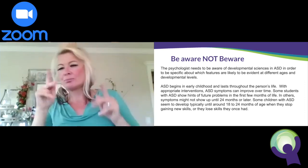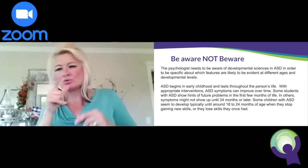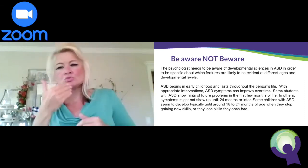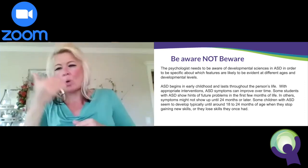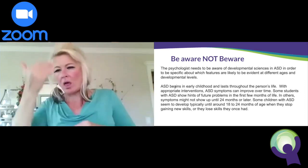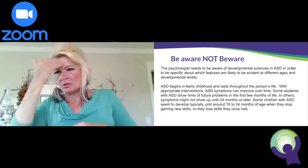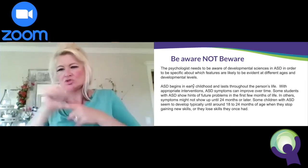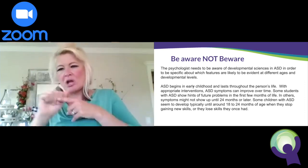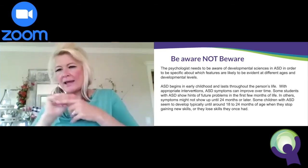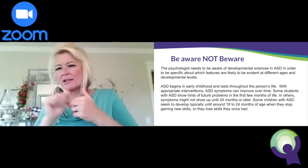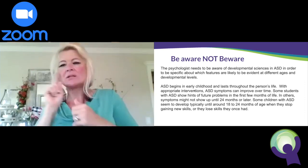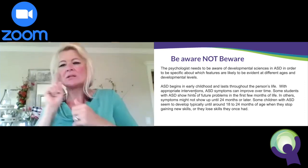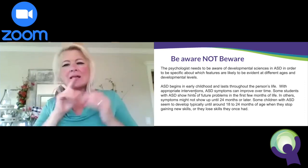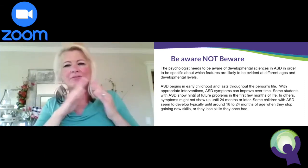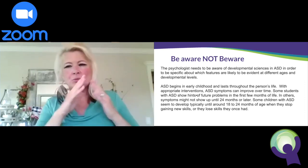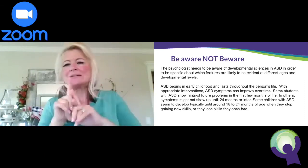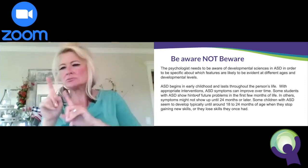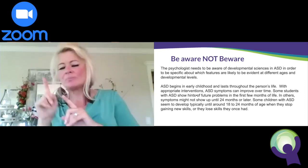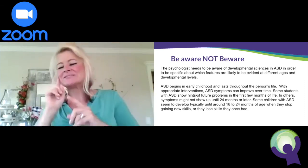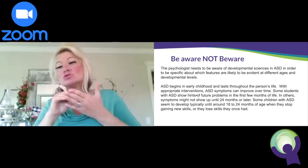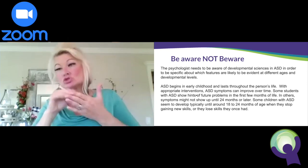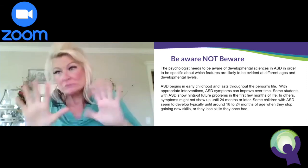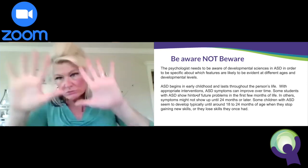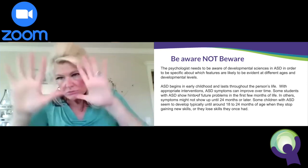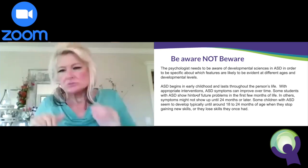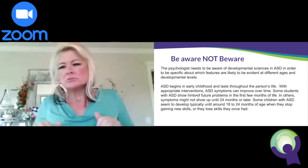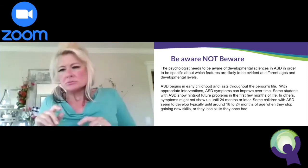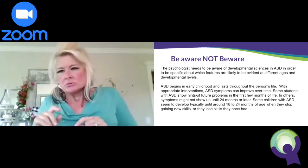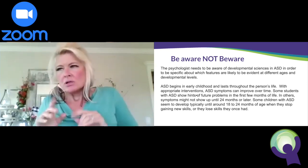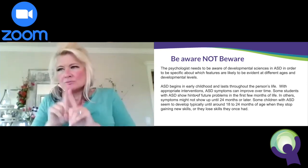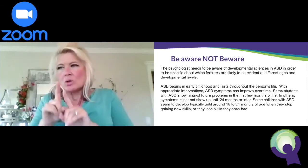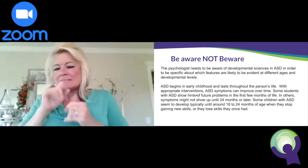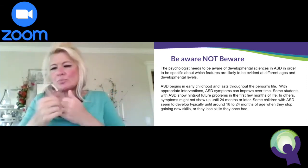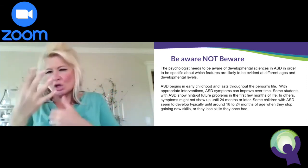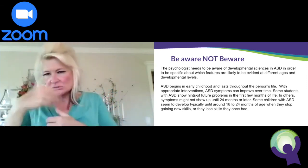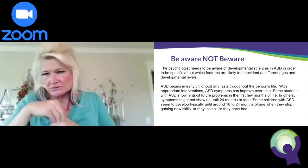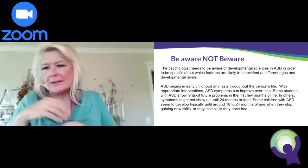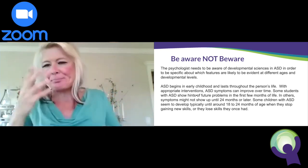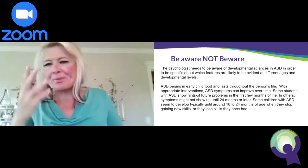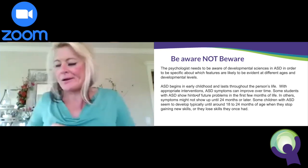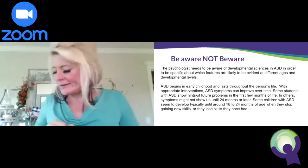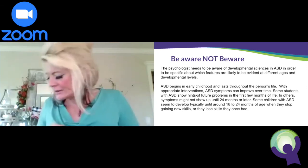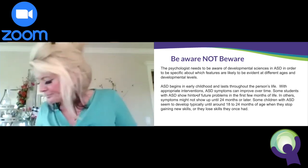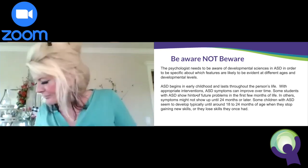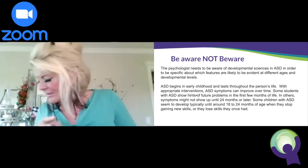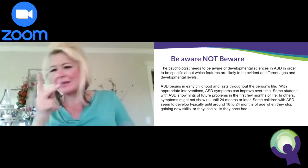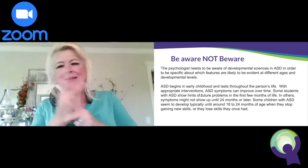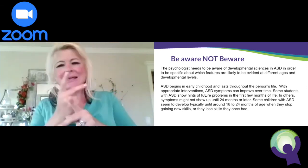A couple minutes left, okay. Again, looking at considering the communication needs for the student